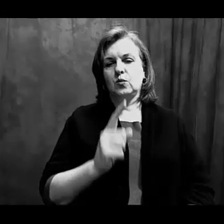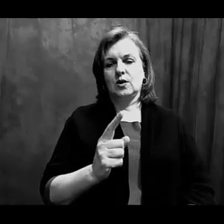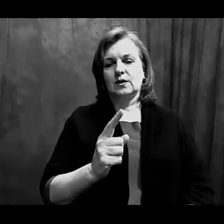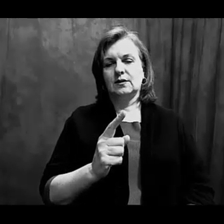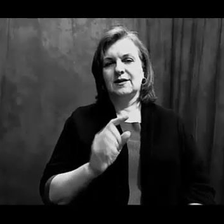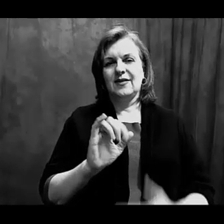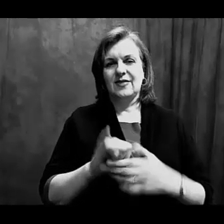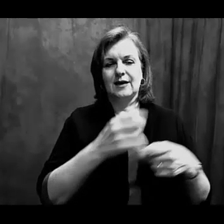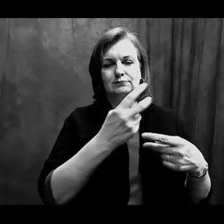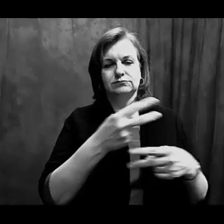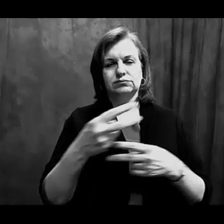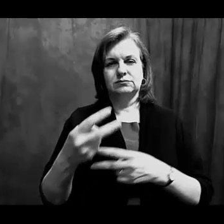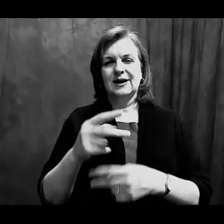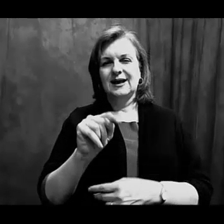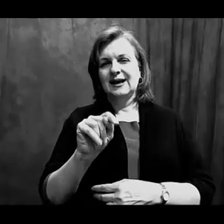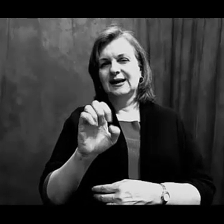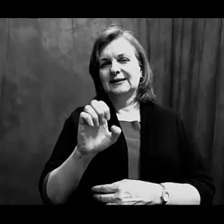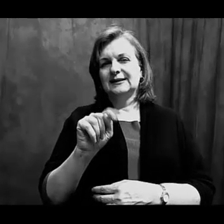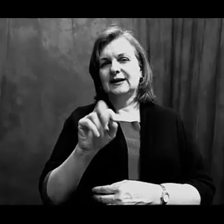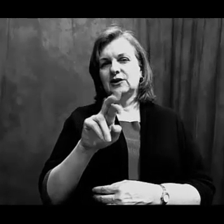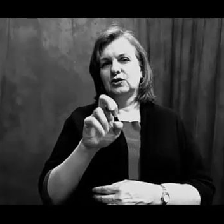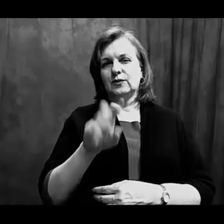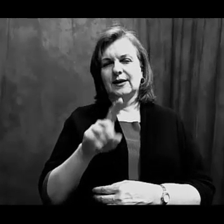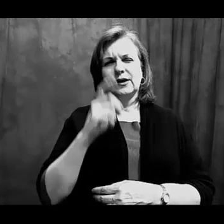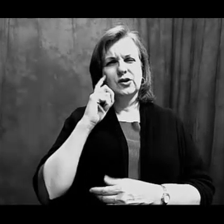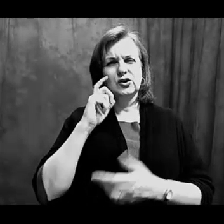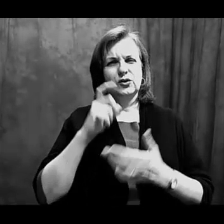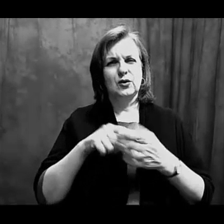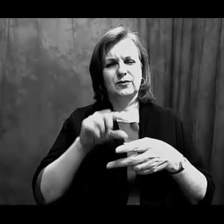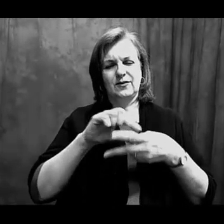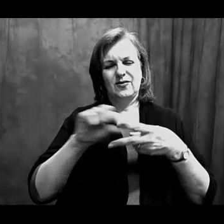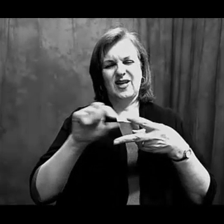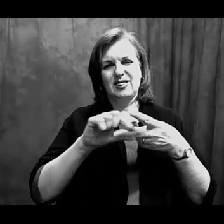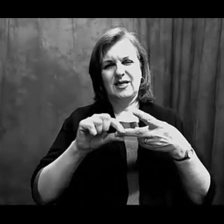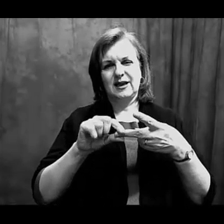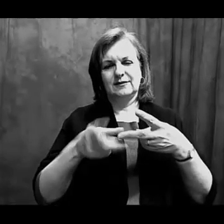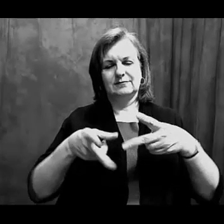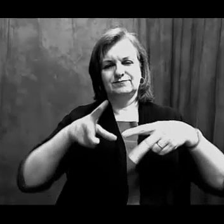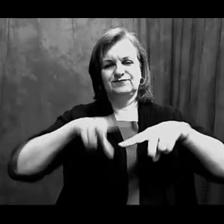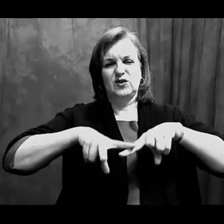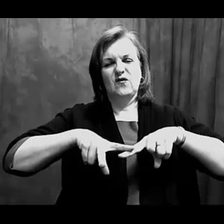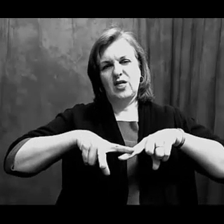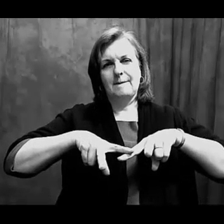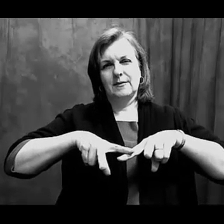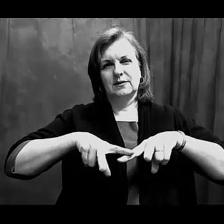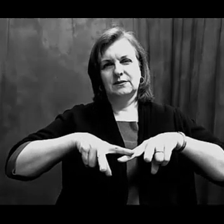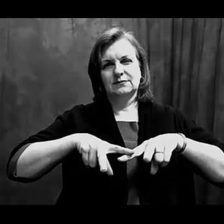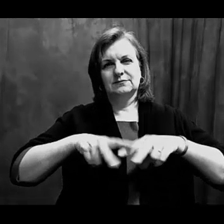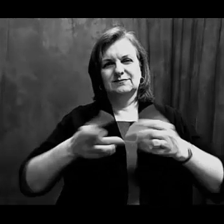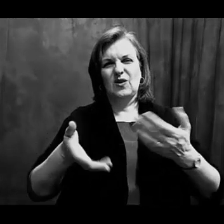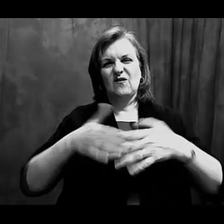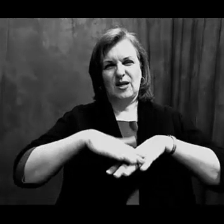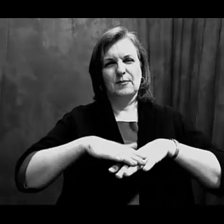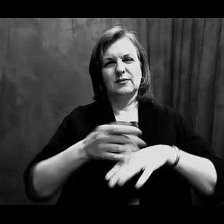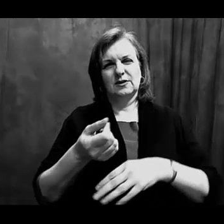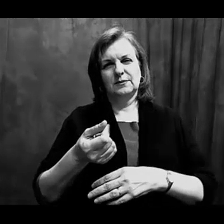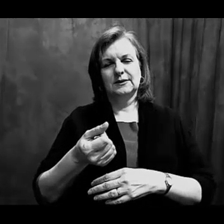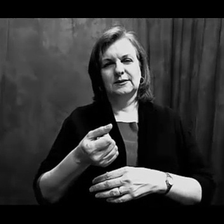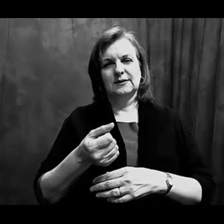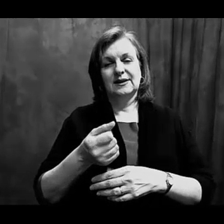that this tetrad -- you see the legs of the sister chromatids kind of overlap